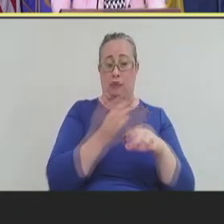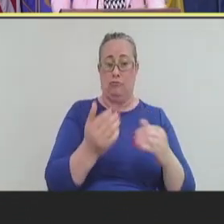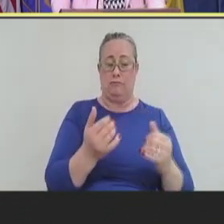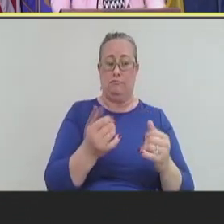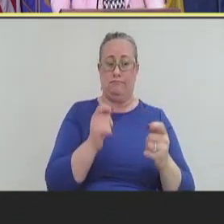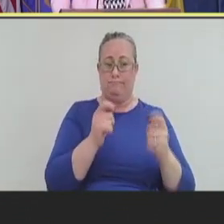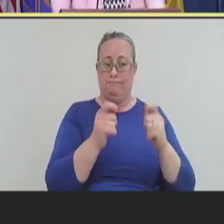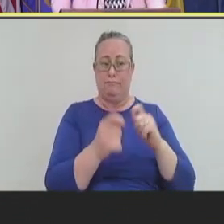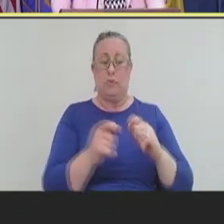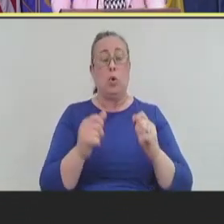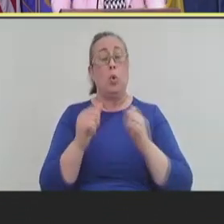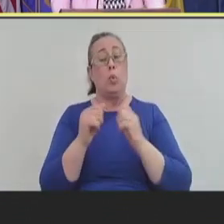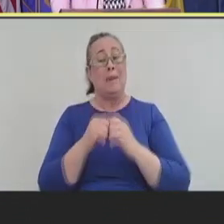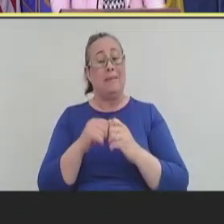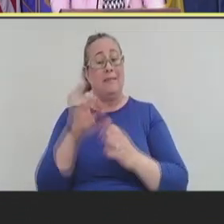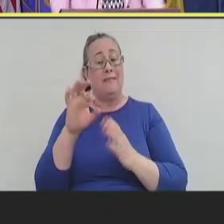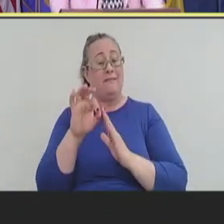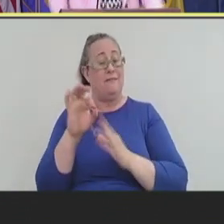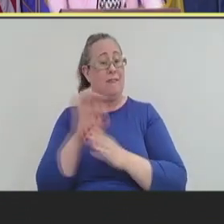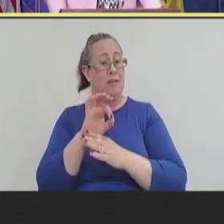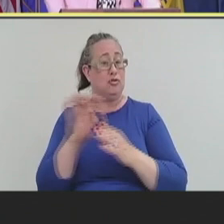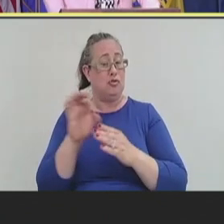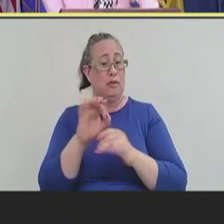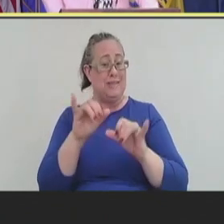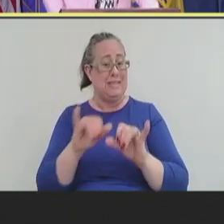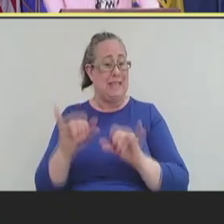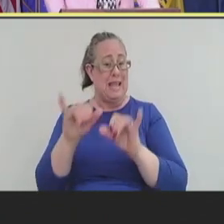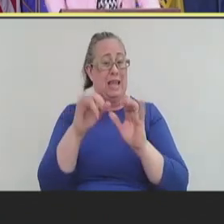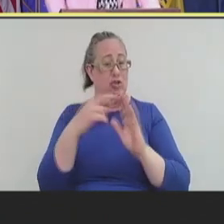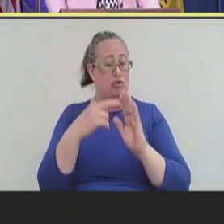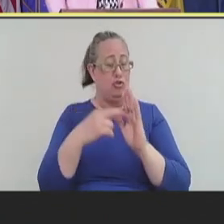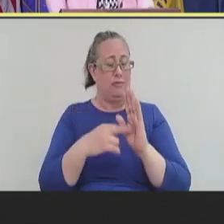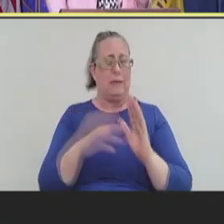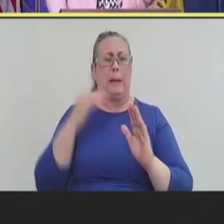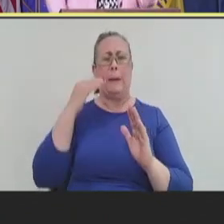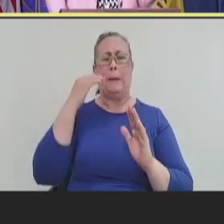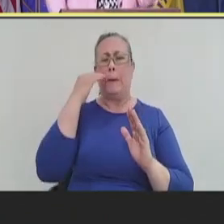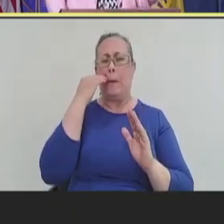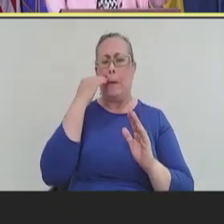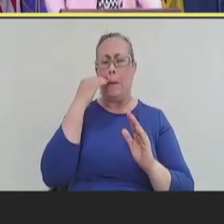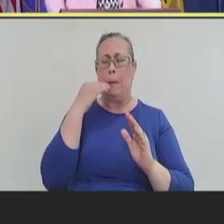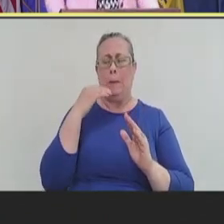functional standards and HL7 guides, I know that sounds like, "What is that?" It sounds